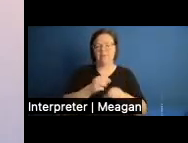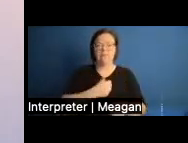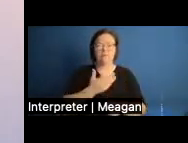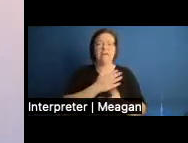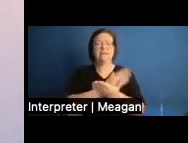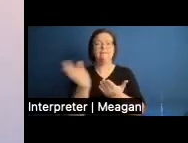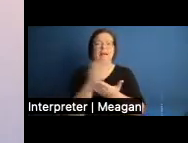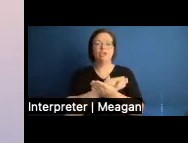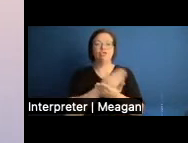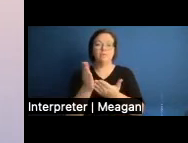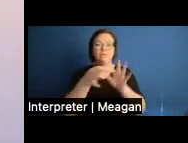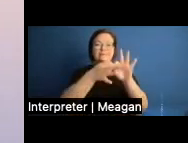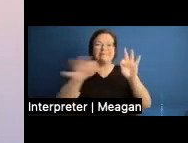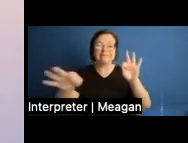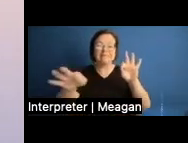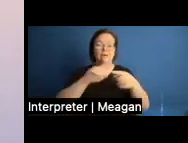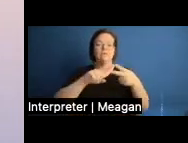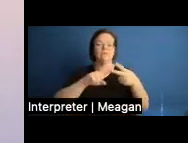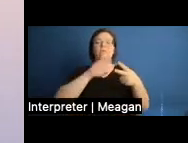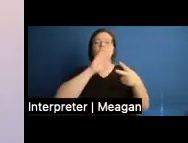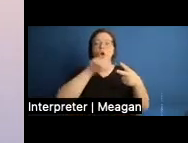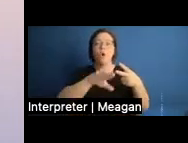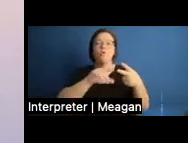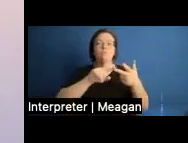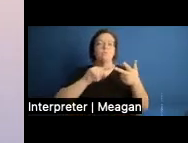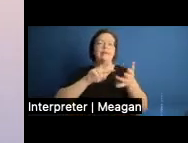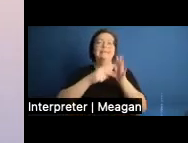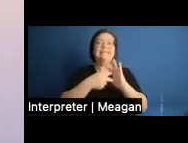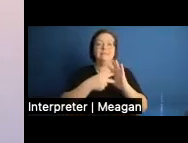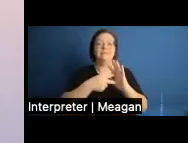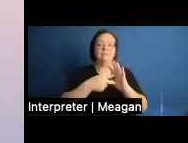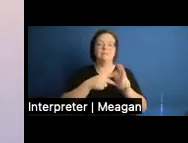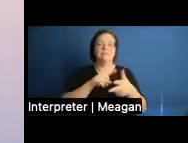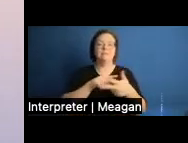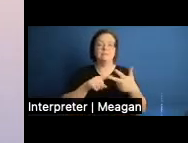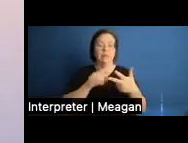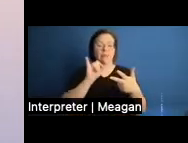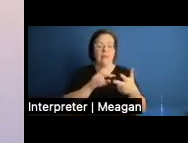tone, and intent, and I recognize that even even that definition has a lot of flaws,